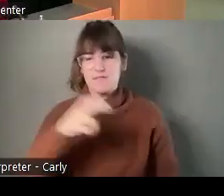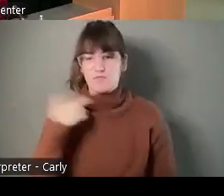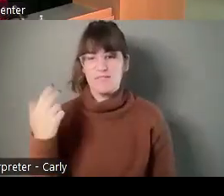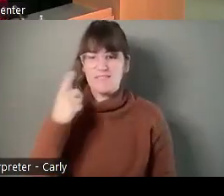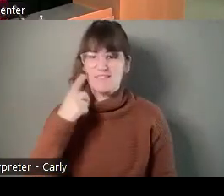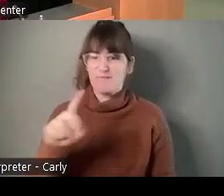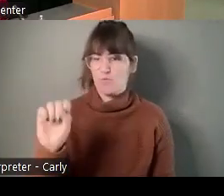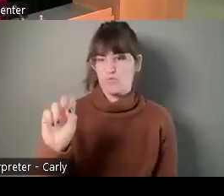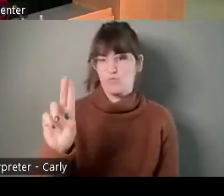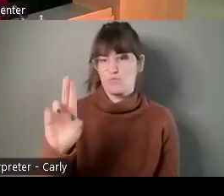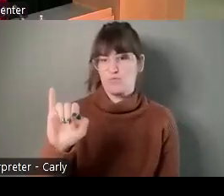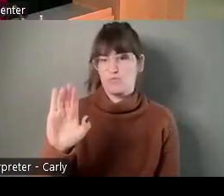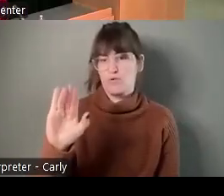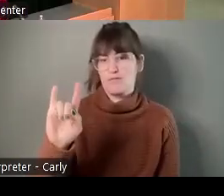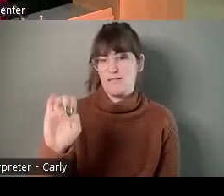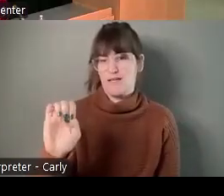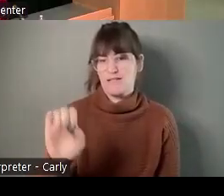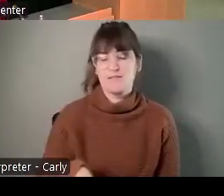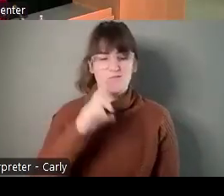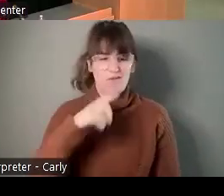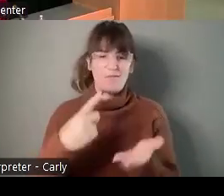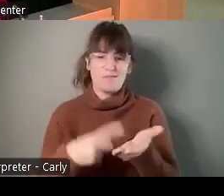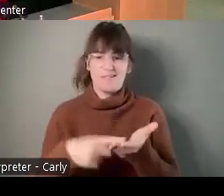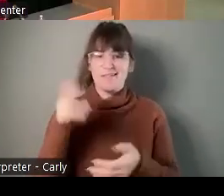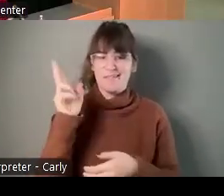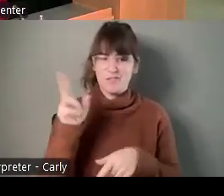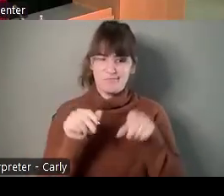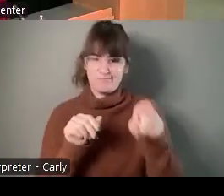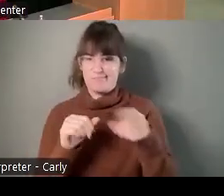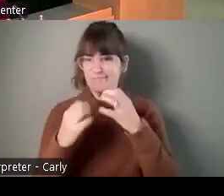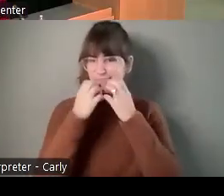so I'll talk a little bit about what the history of caring contacts is and how we've adapted the